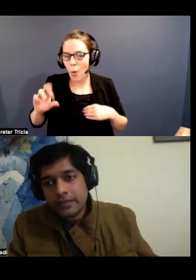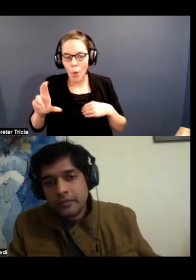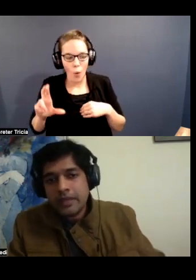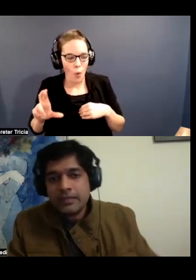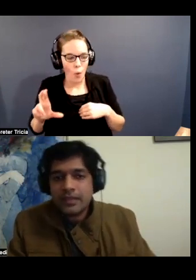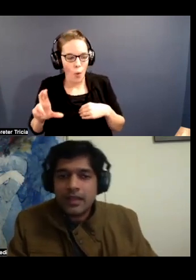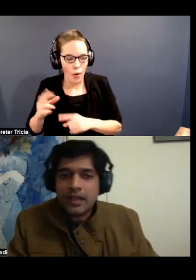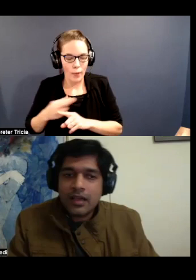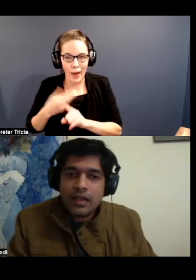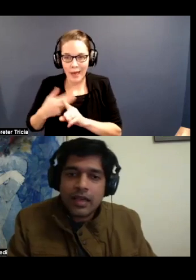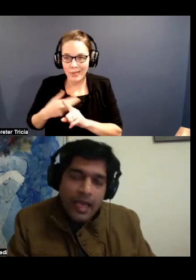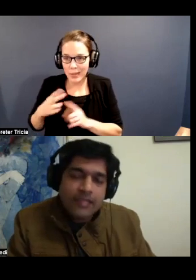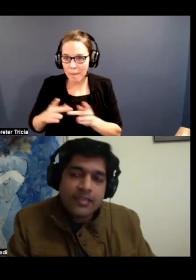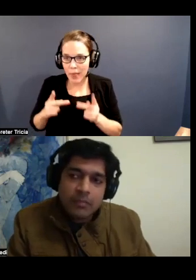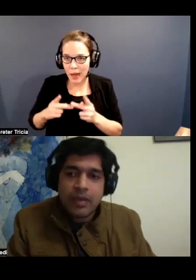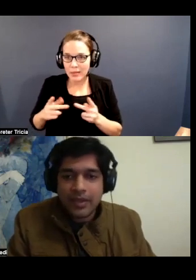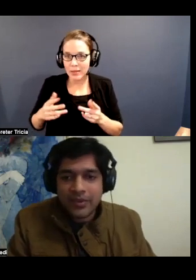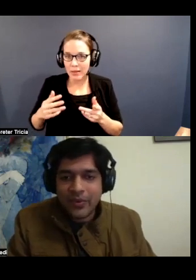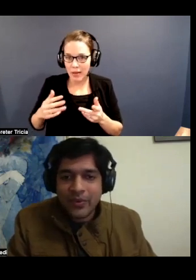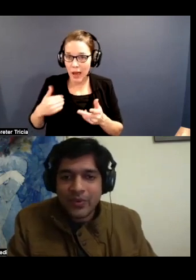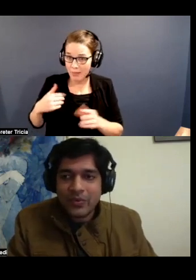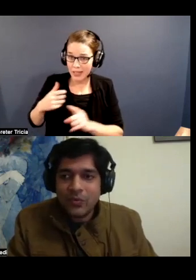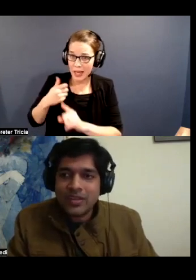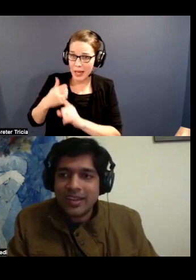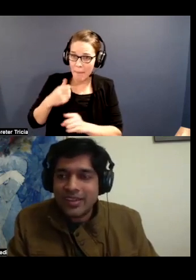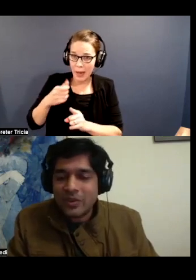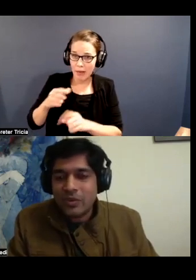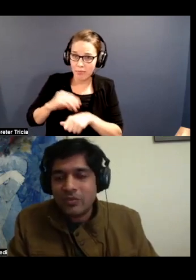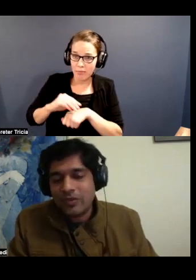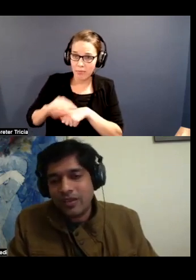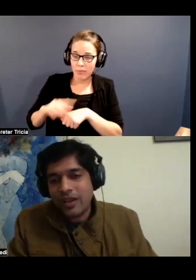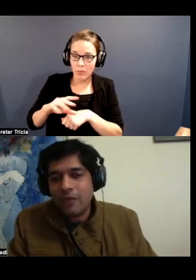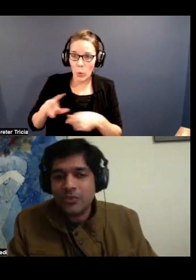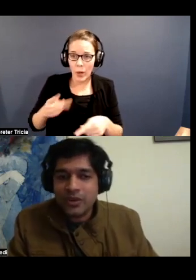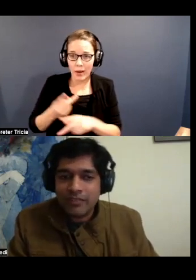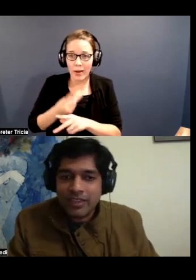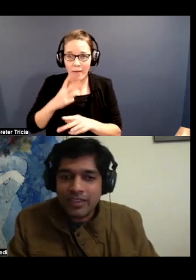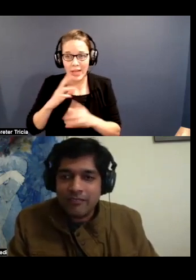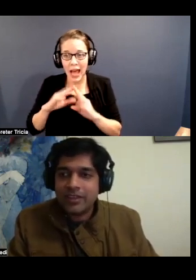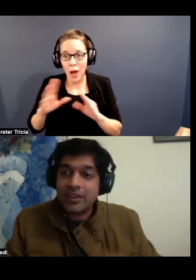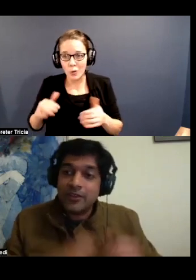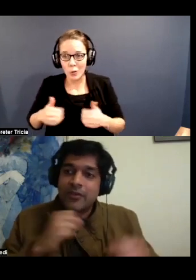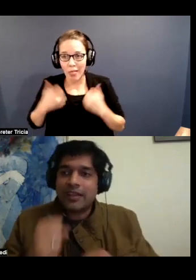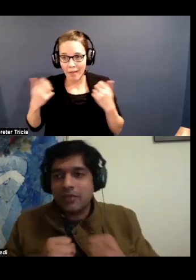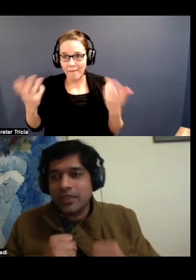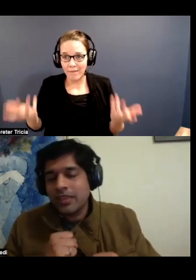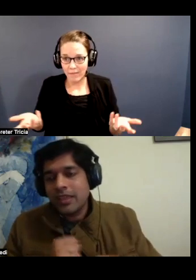a place has an impact on what kind of house you're living in, that it interacts with if